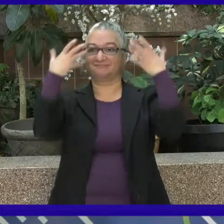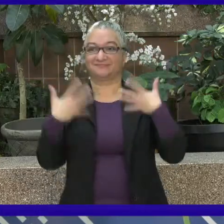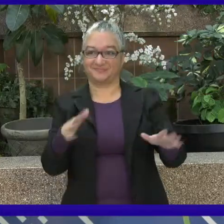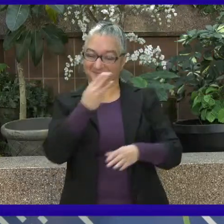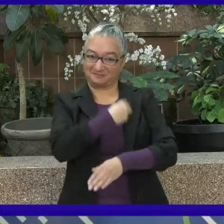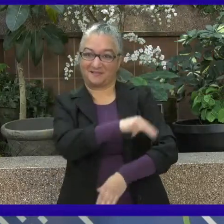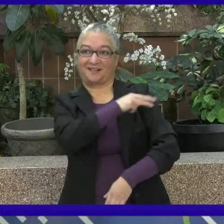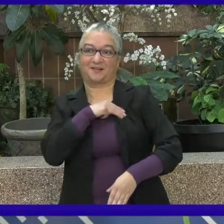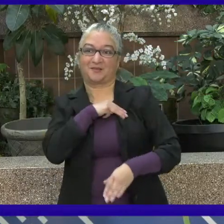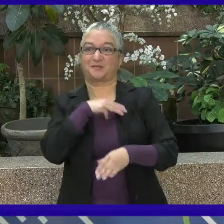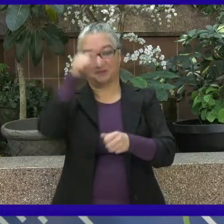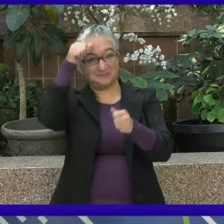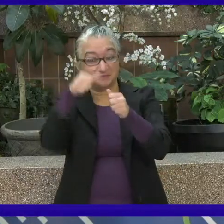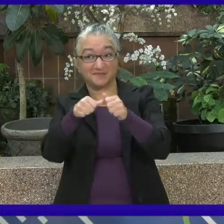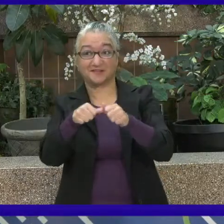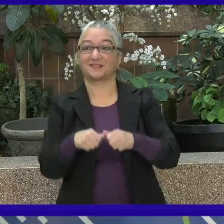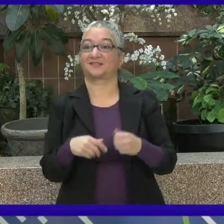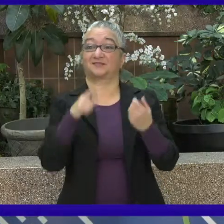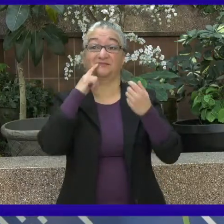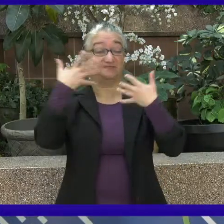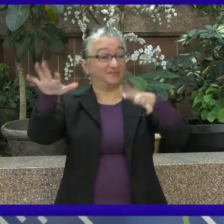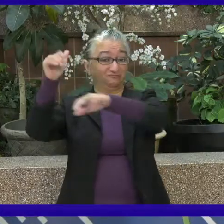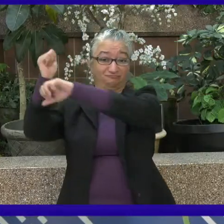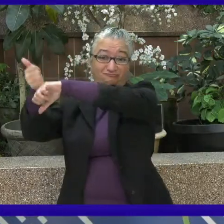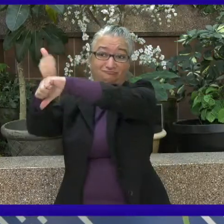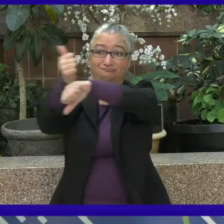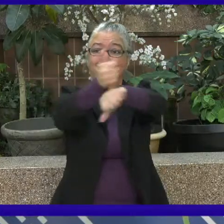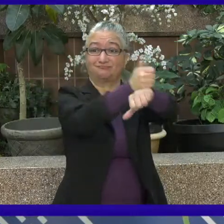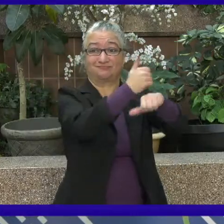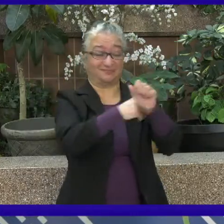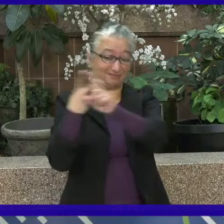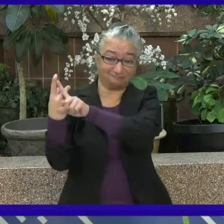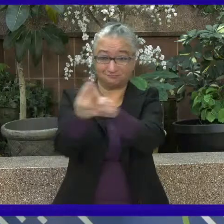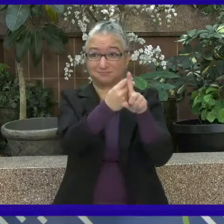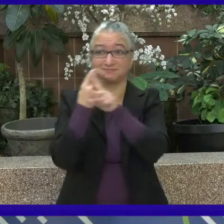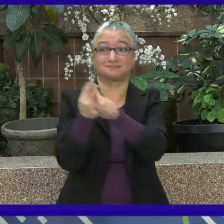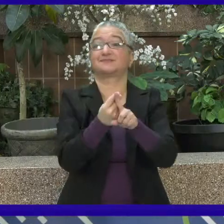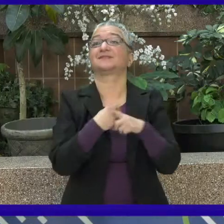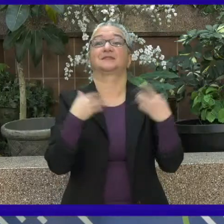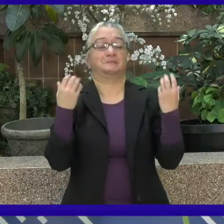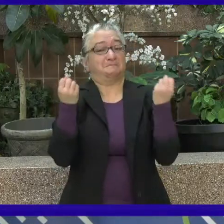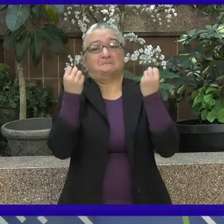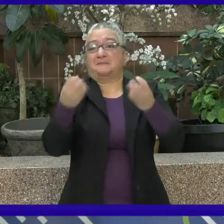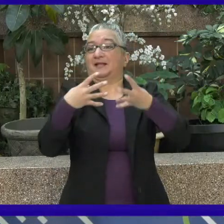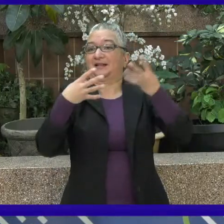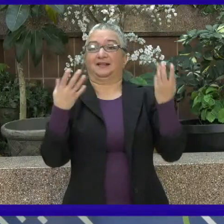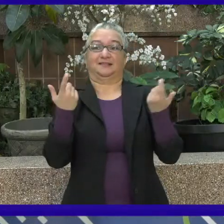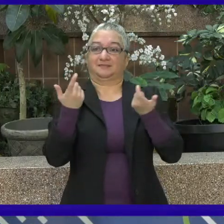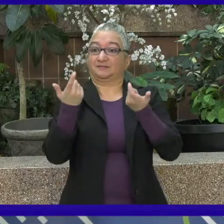super sites and pop-up clinics to focused immunization teams medical clinics doctors